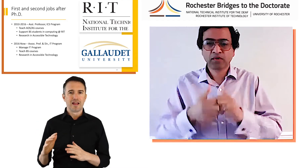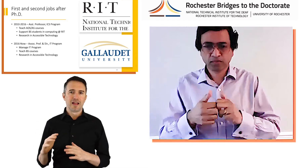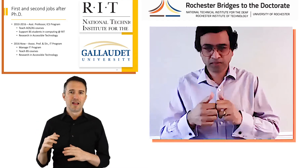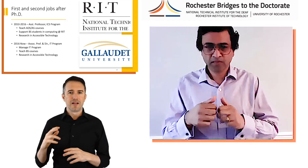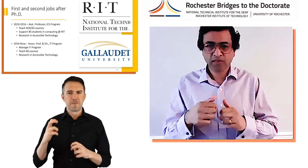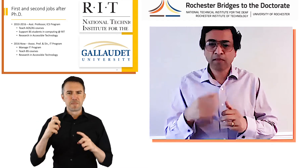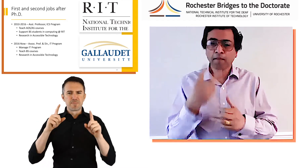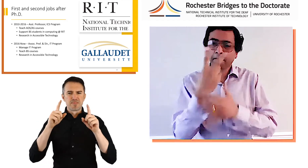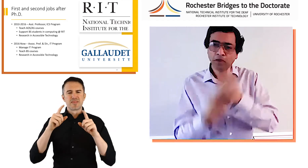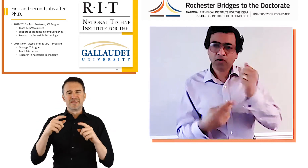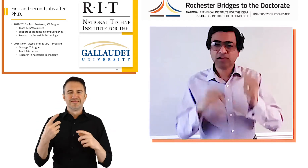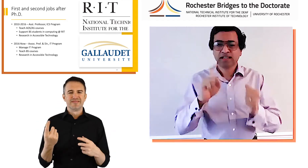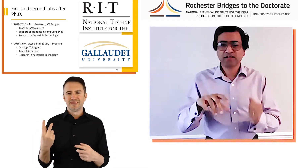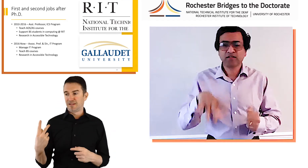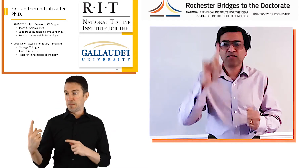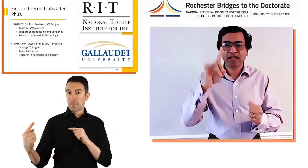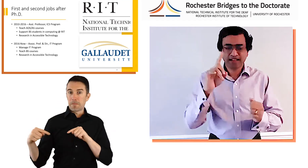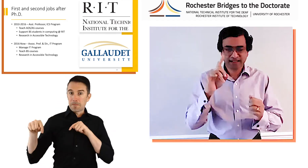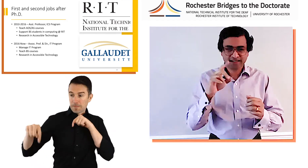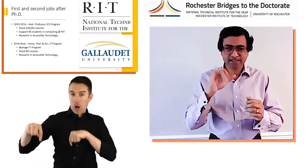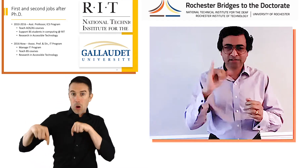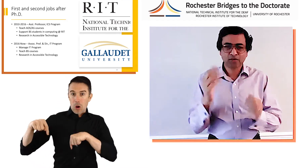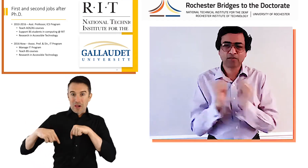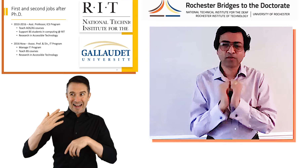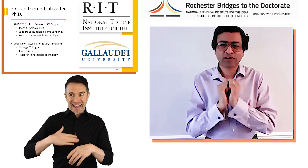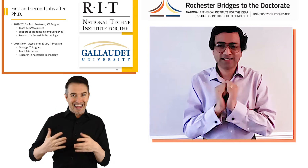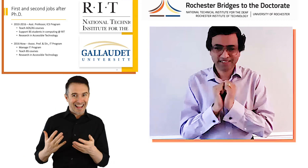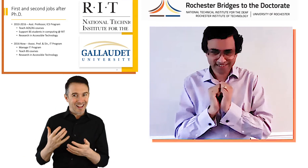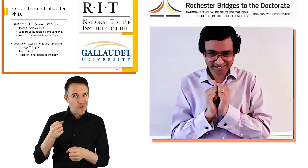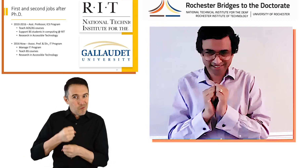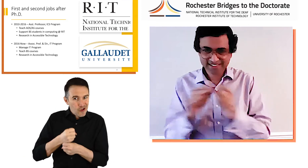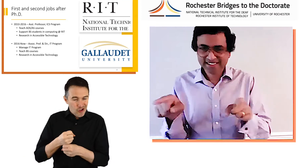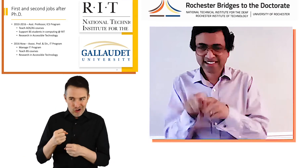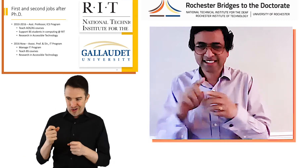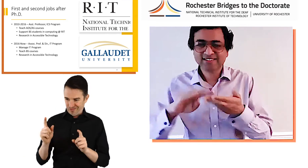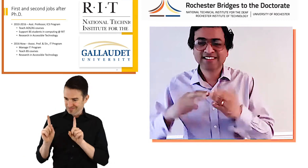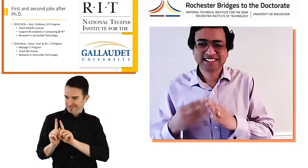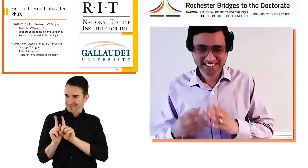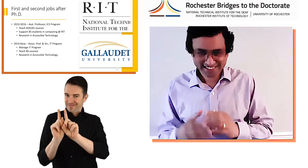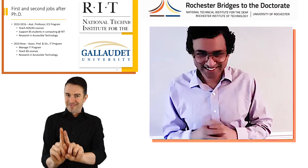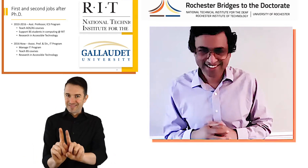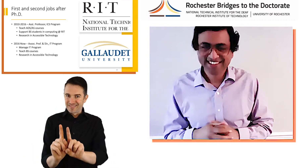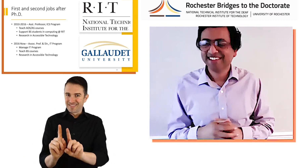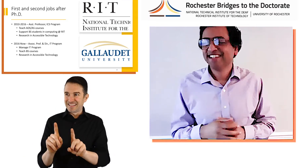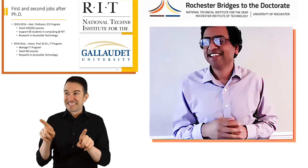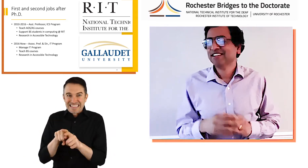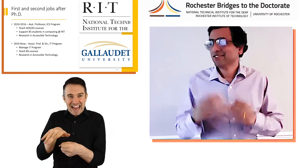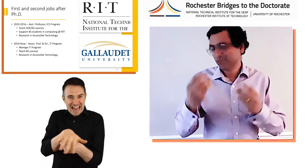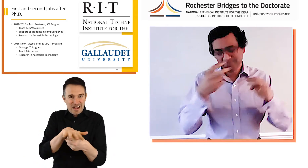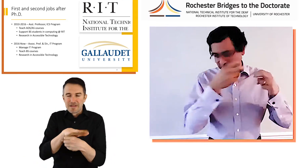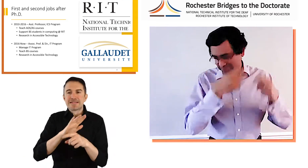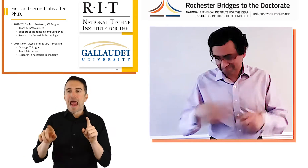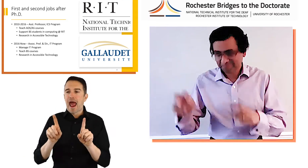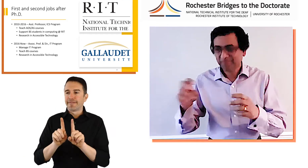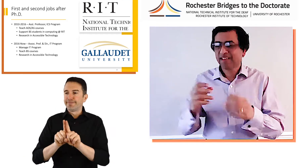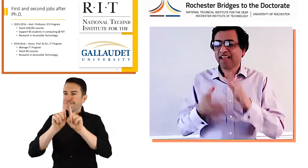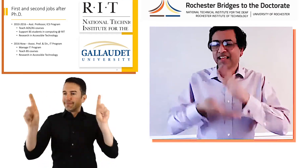and we call it a two-body school problem, where we both needed to find a job and we both needed to find a job in the same town.